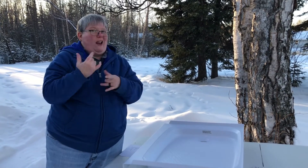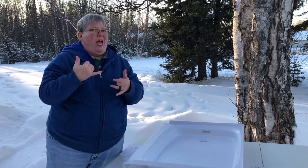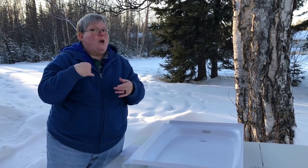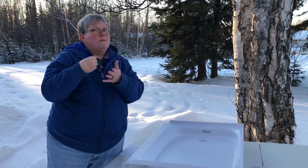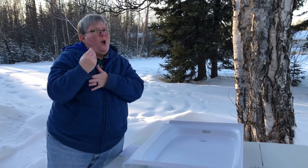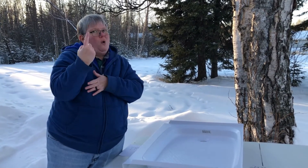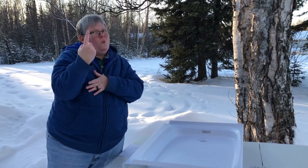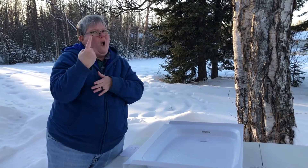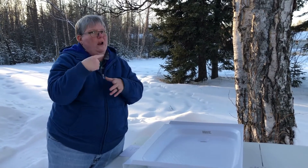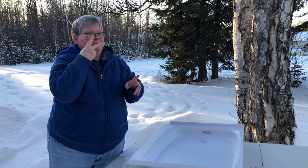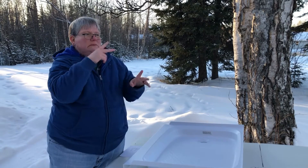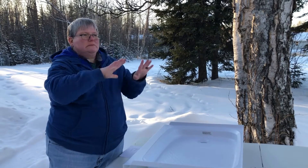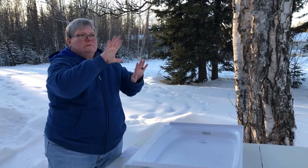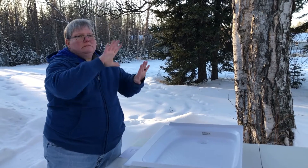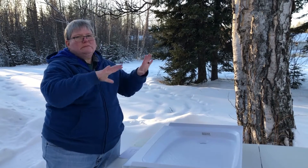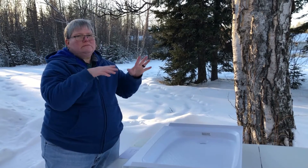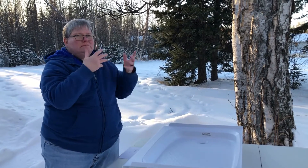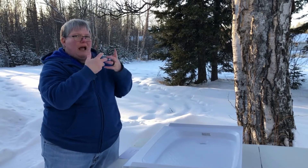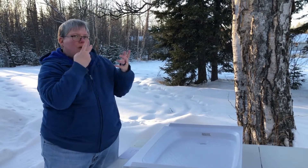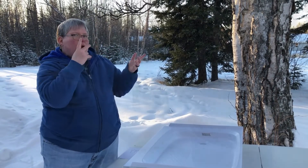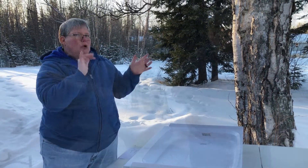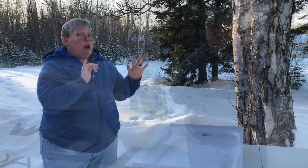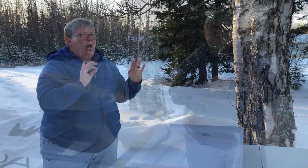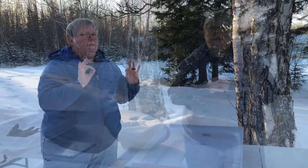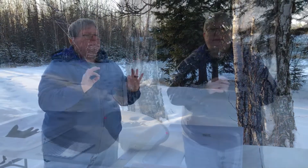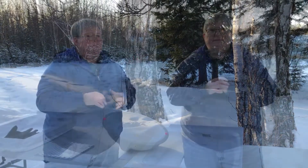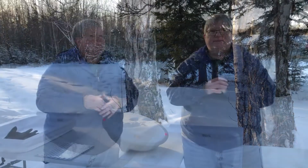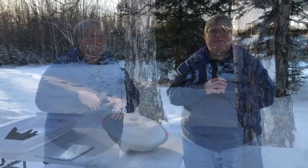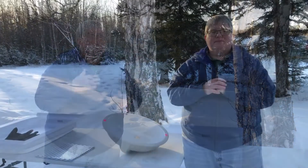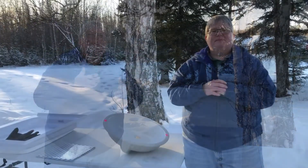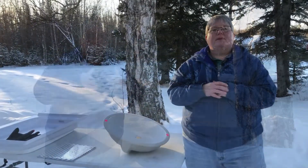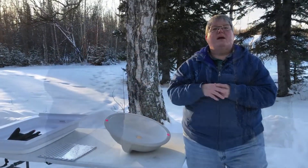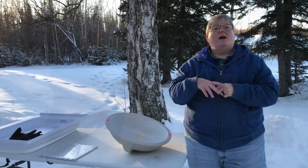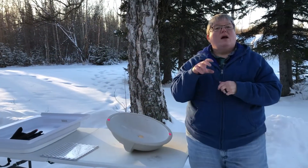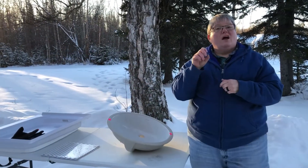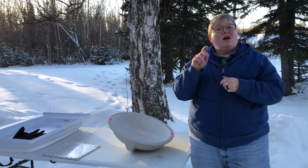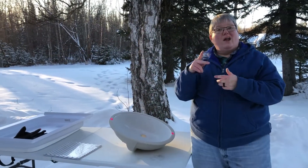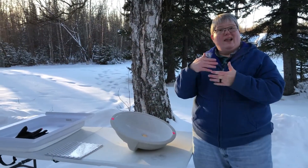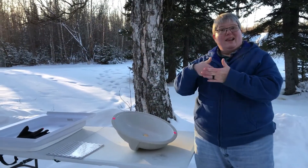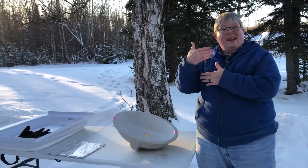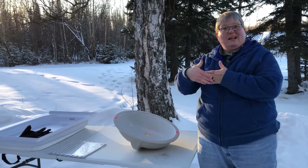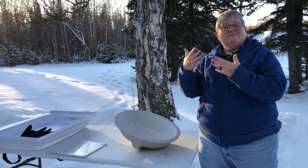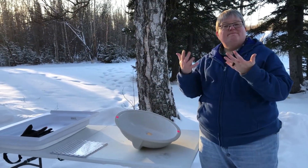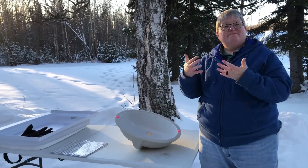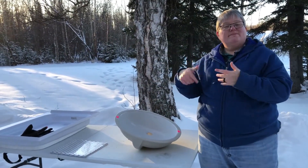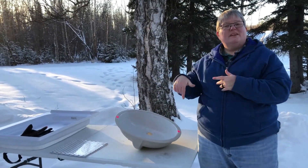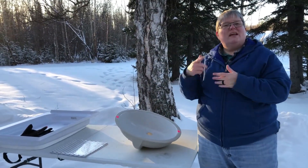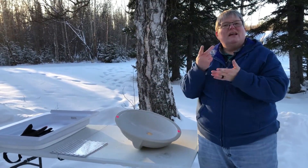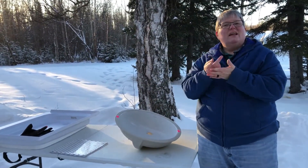Uh right now we just bought the one. To see how it kind of looks, but yeah. Okay so the next thing